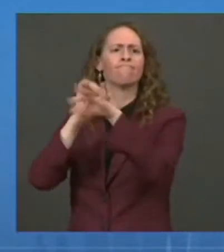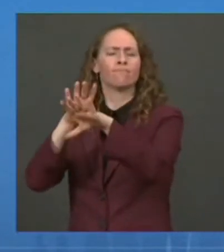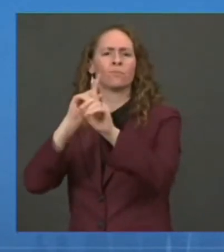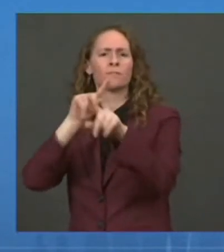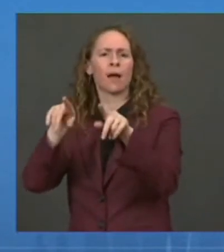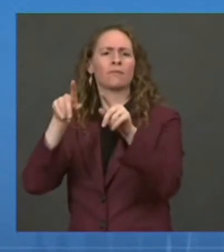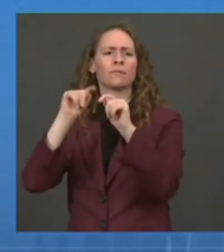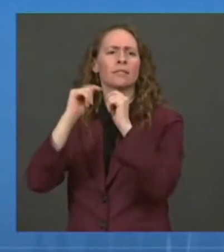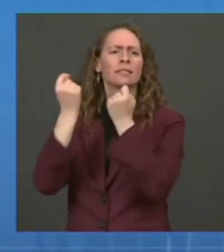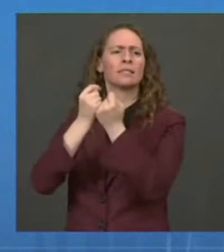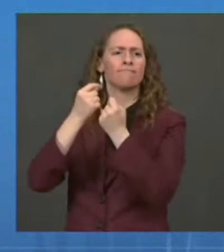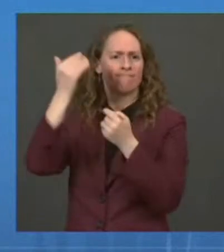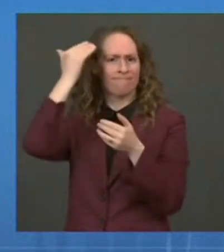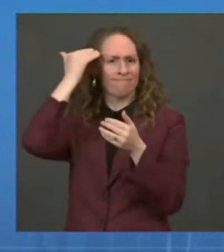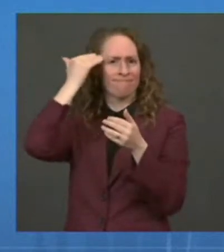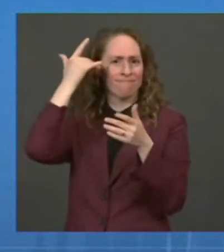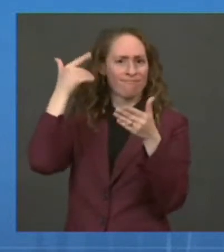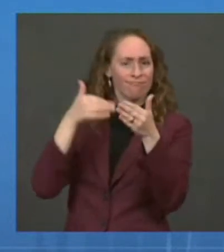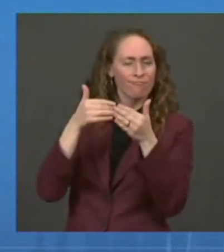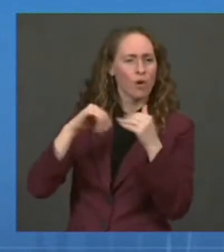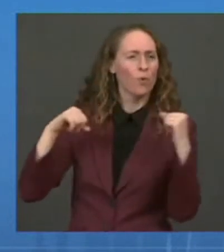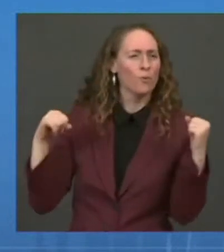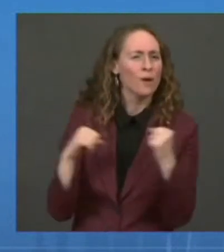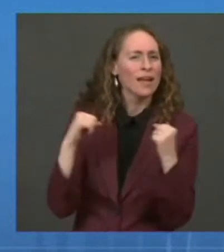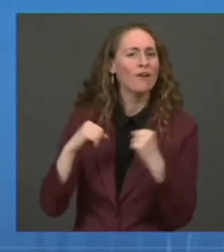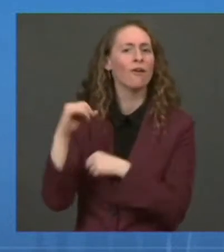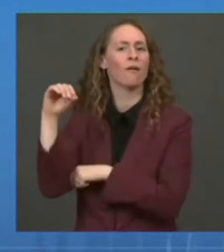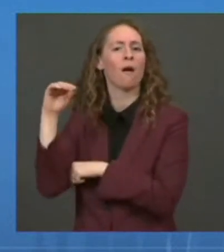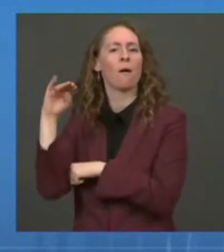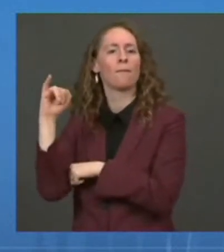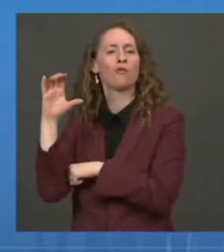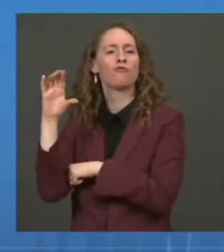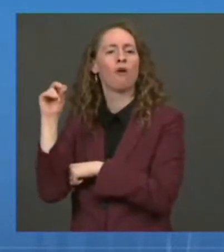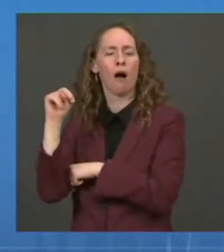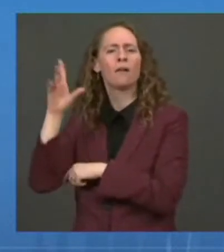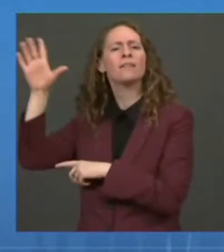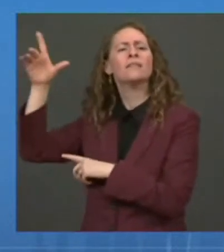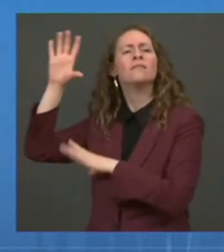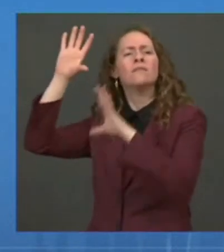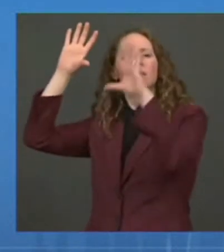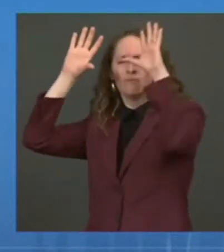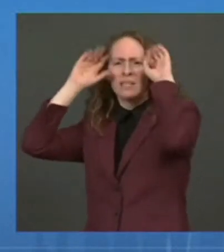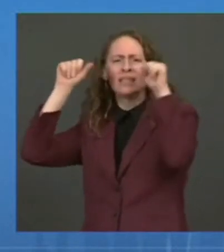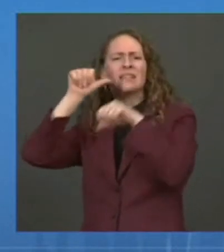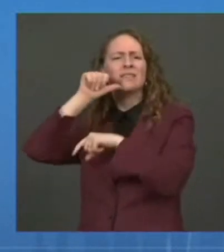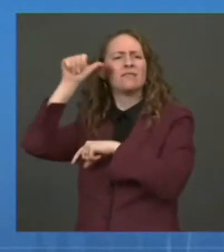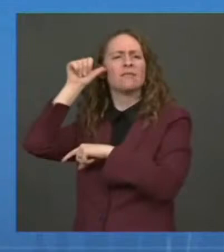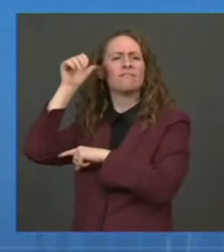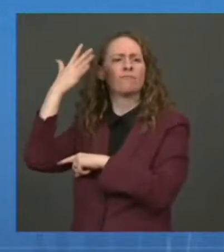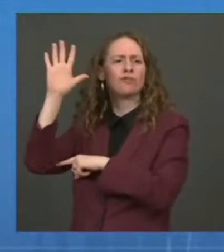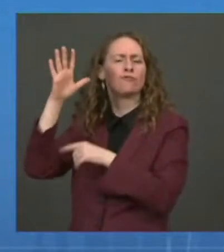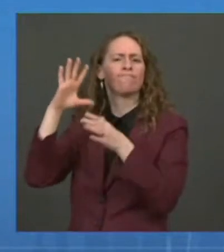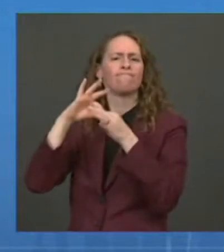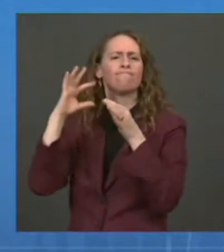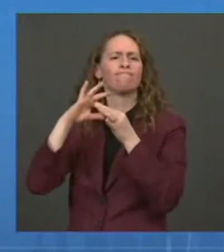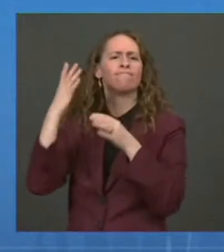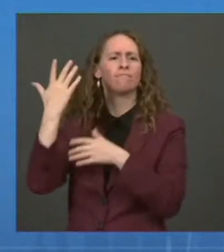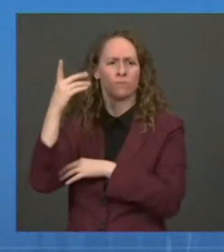TEAMS AS WE HEAD INTO THE WINTER AND FACE THE OMICRON VARIANT. YESTERDAY THE PRESIDENT ANNOUNCED $20 MILLION IN